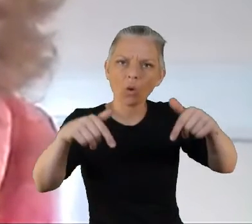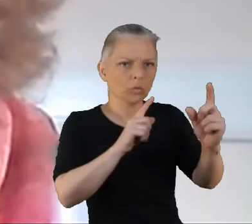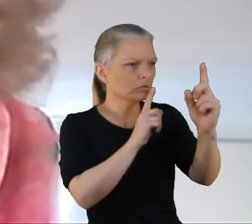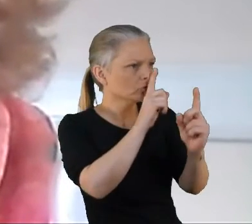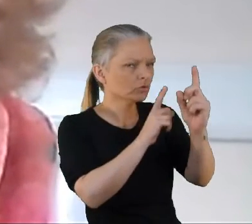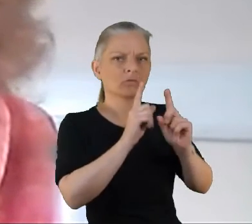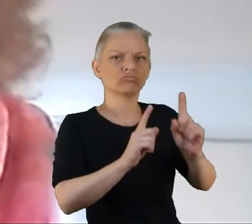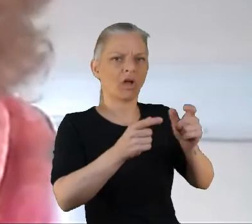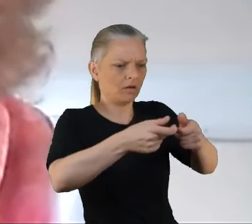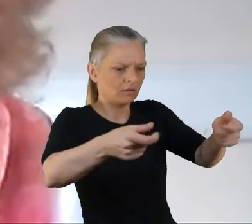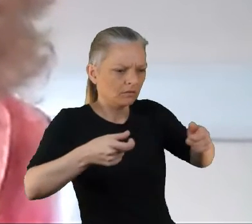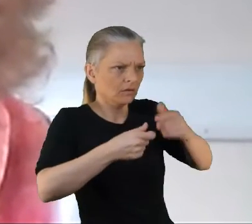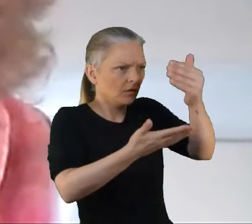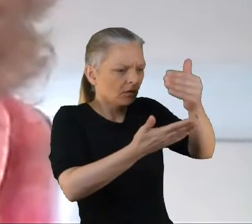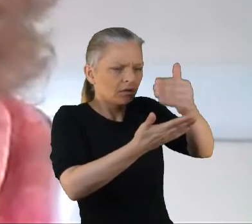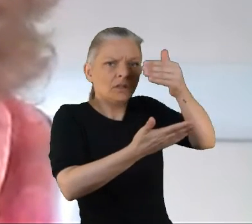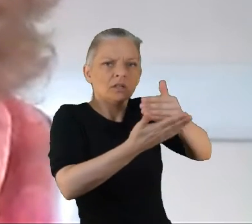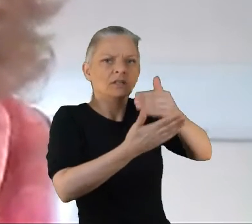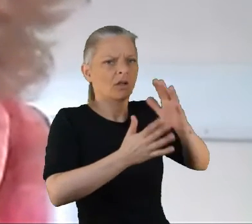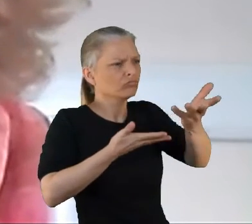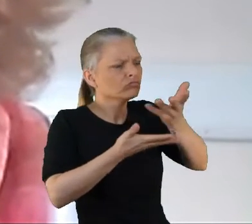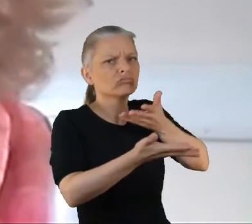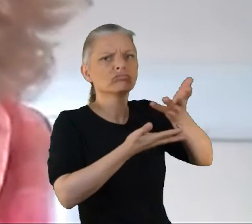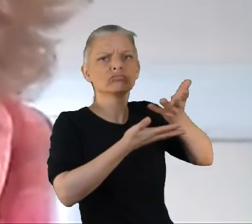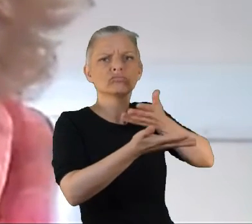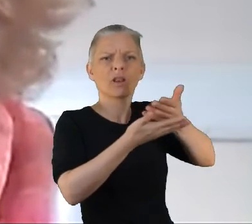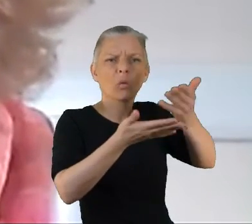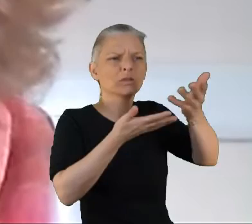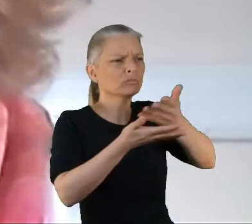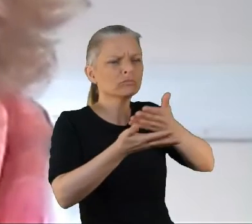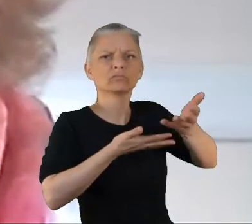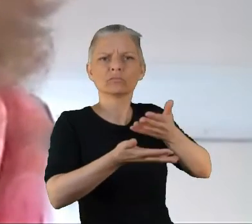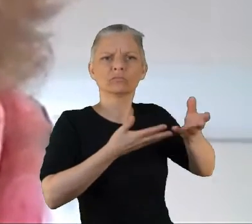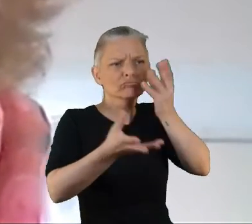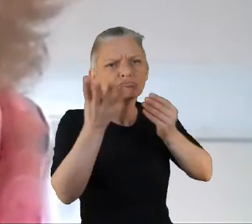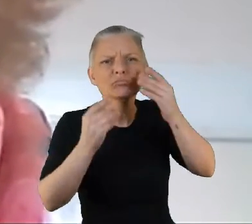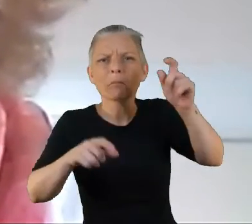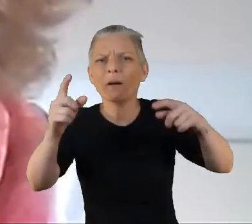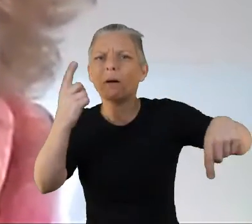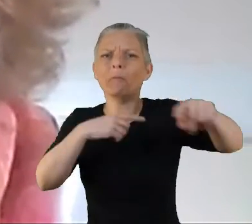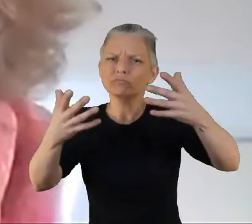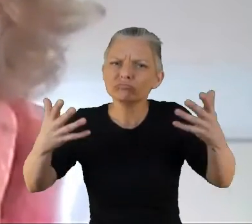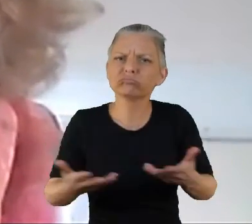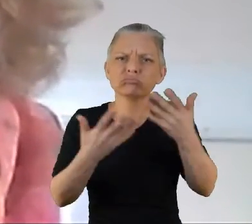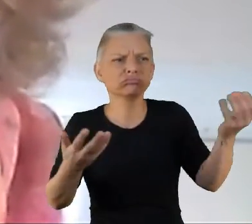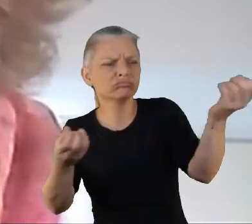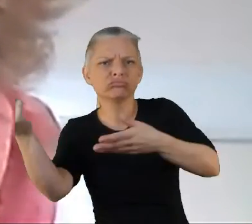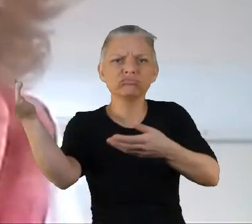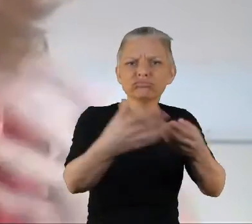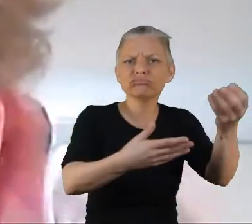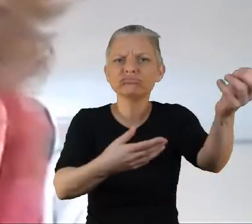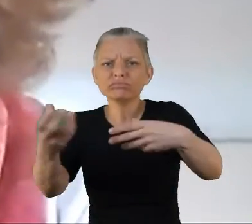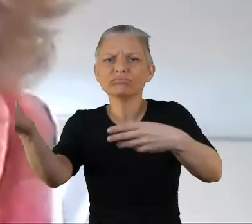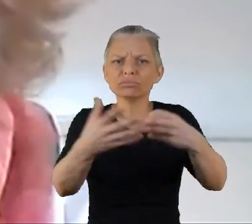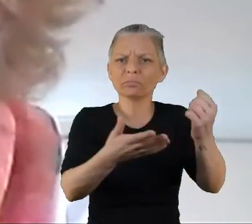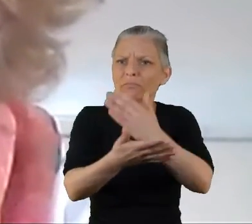To use that language and just hear what people are saying. And encourage everybody to have a say and